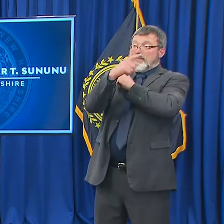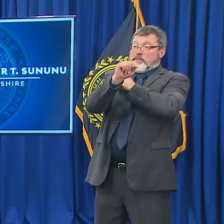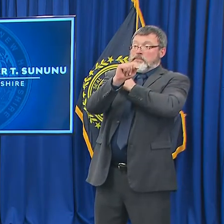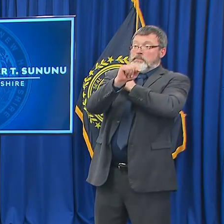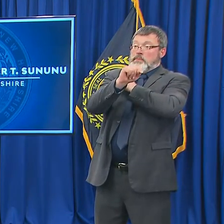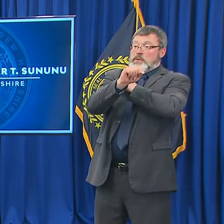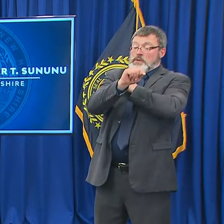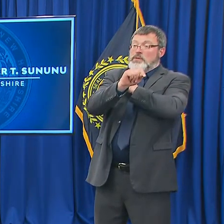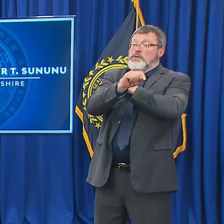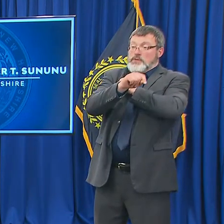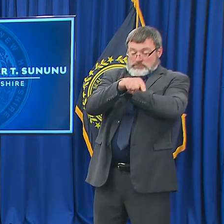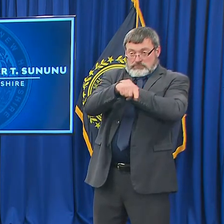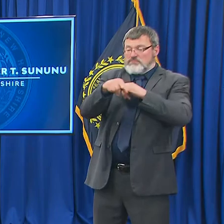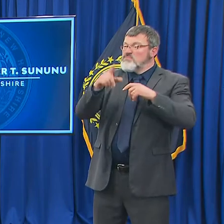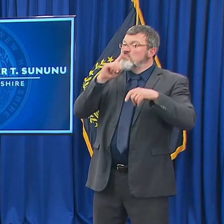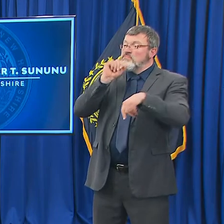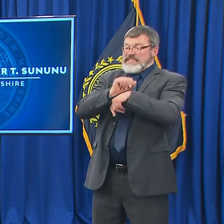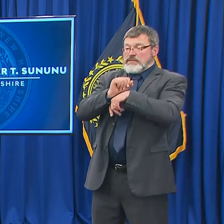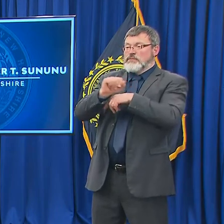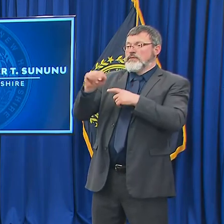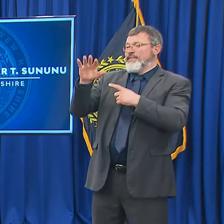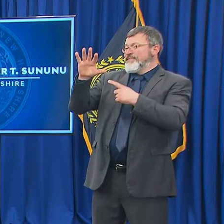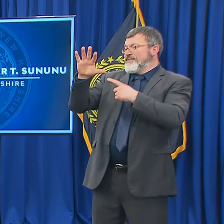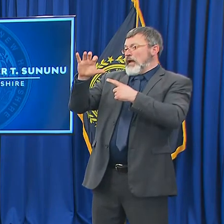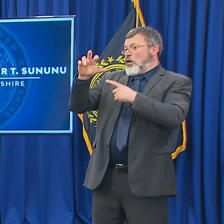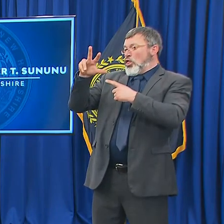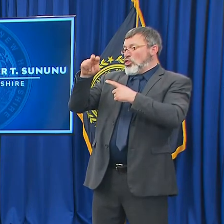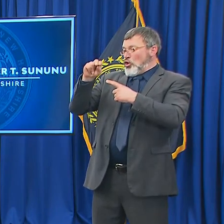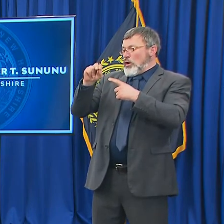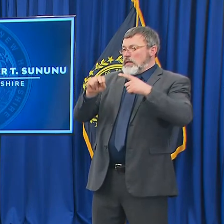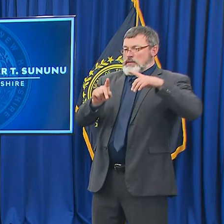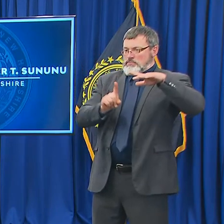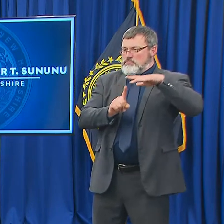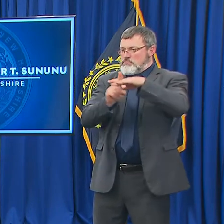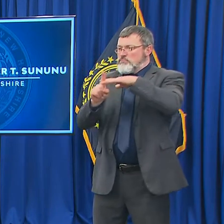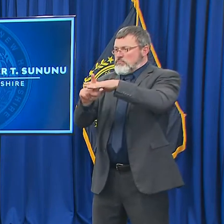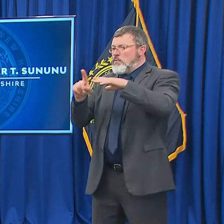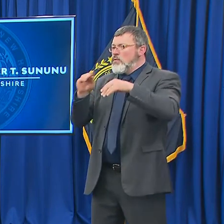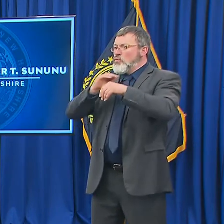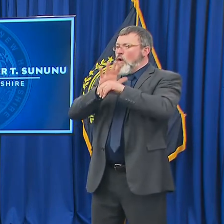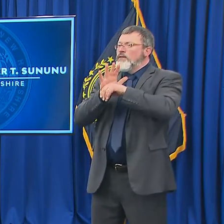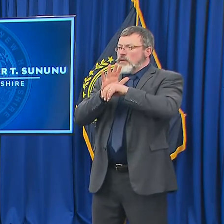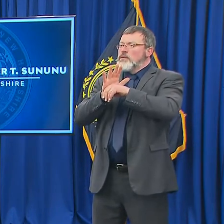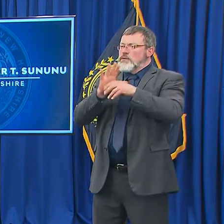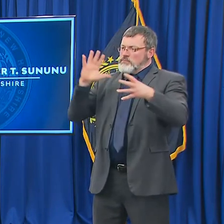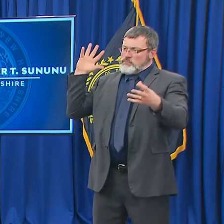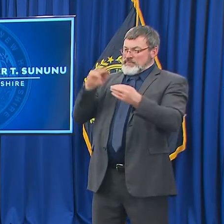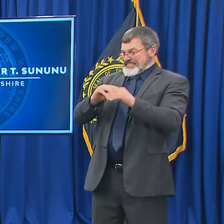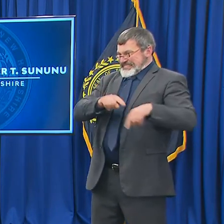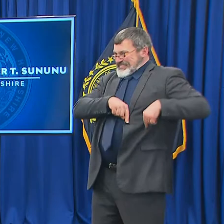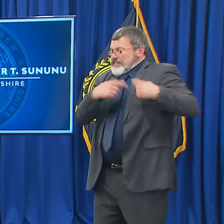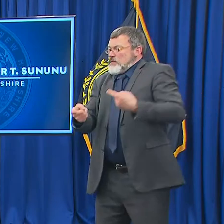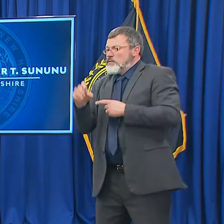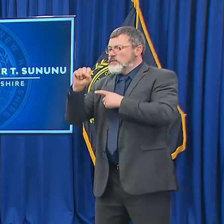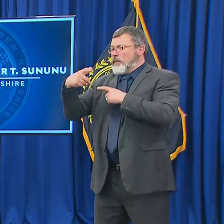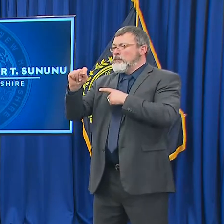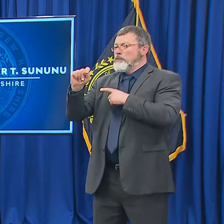boards have put in to making schools a safe environment. You know why are schools different from long term care facilities.